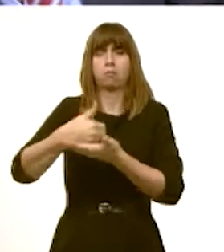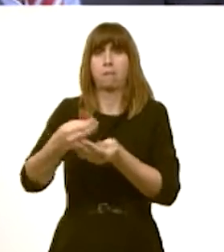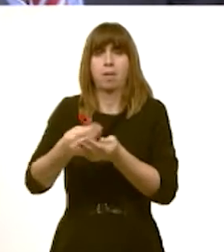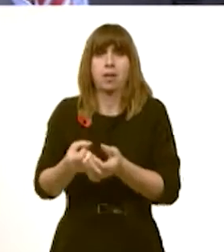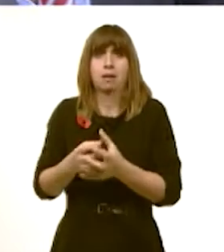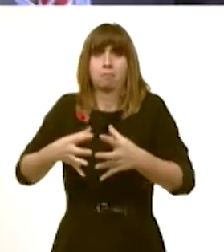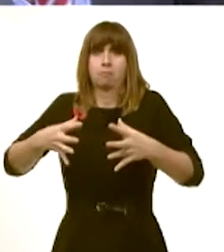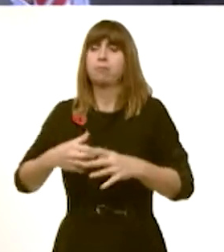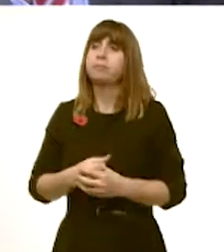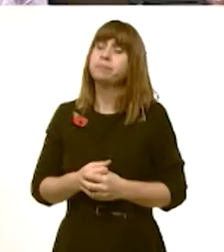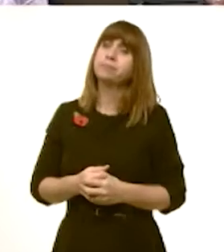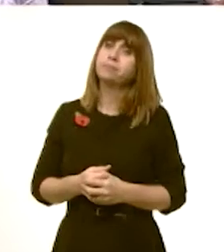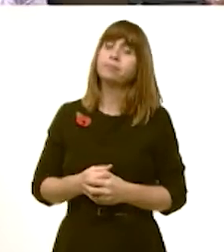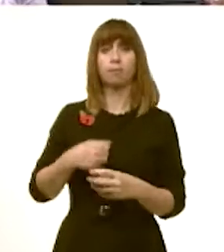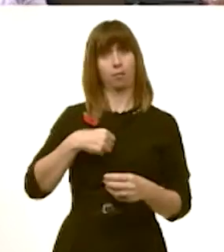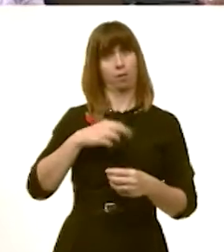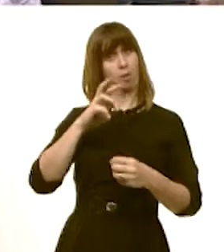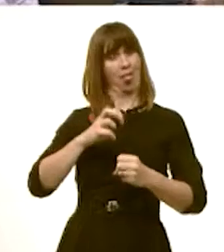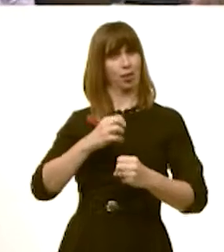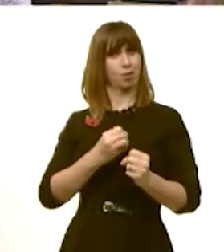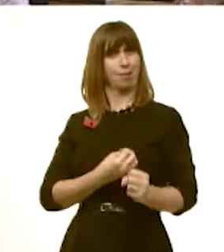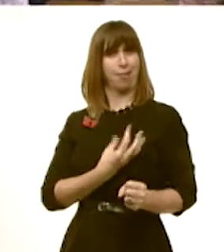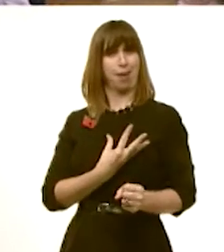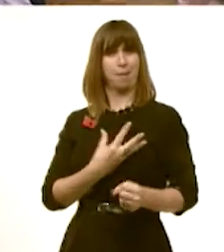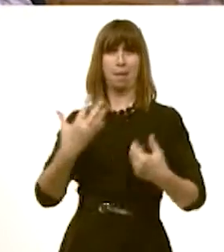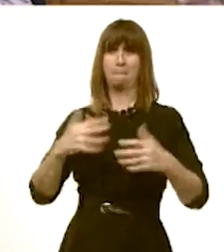Our Welsh Labour Government has been leading the way, in actual fact, in promoting the